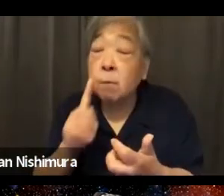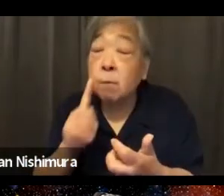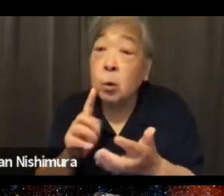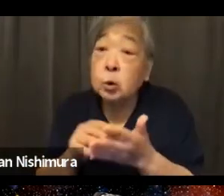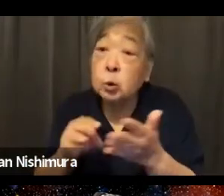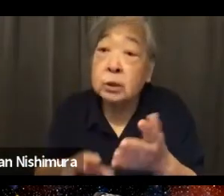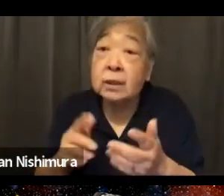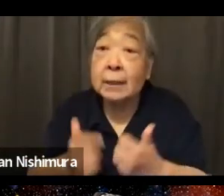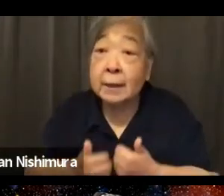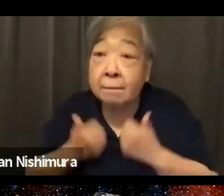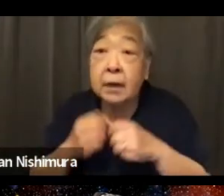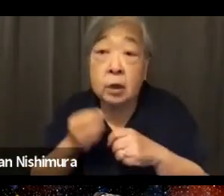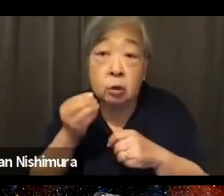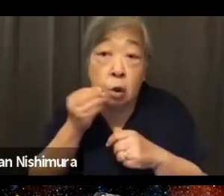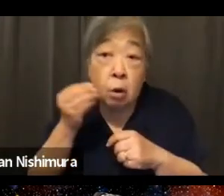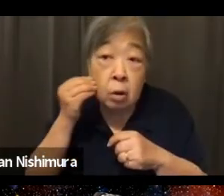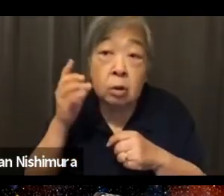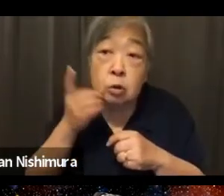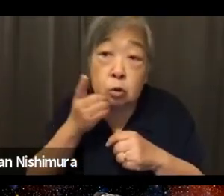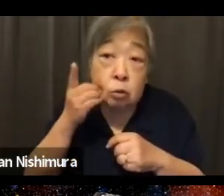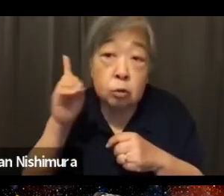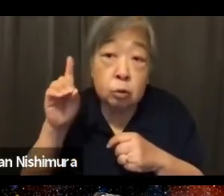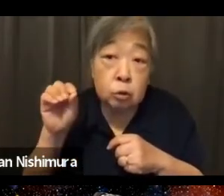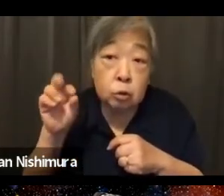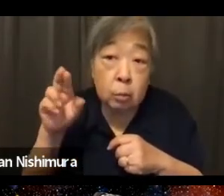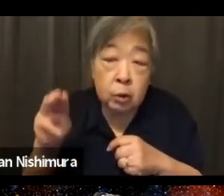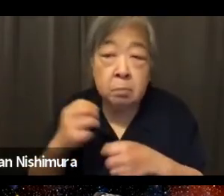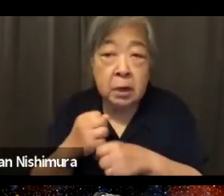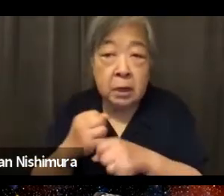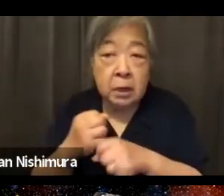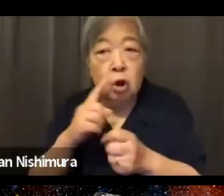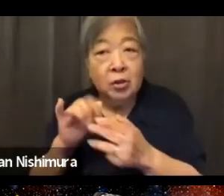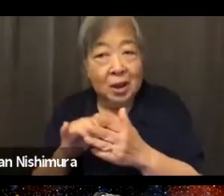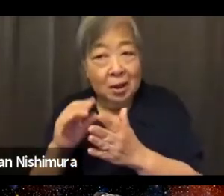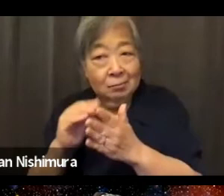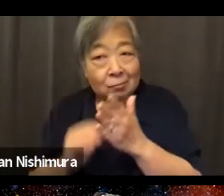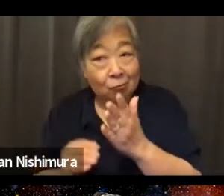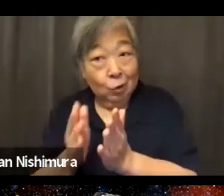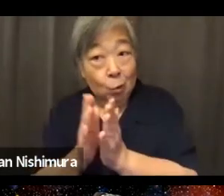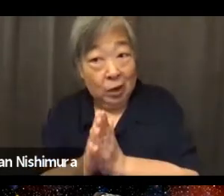thinking ahead of time of putting in the request as early as possible because their offices